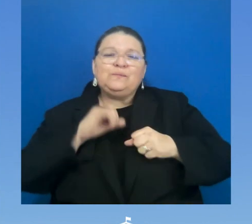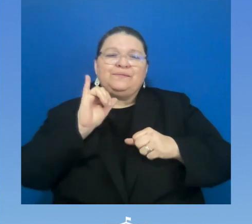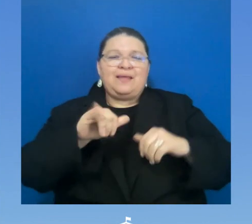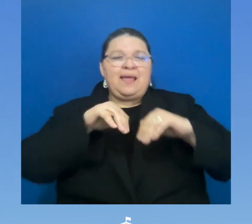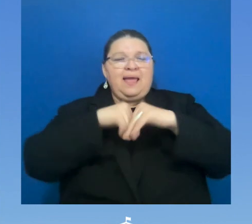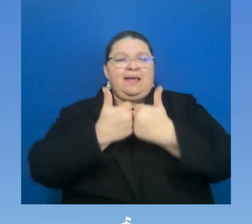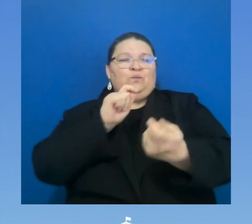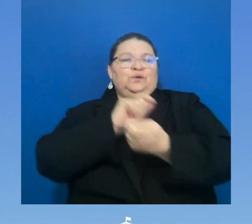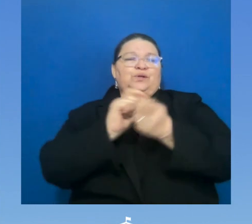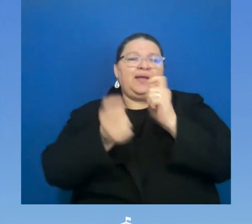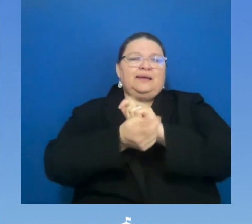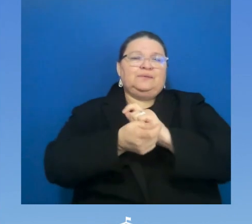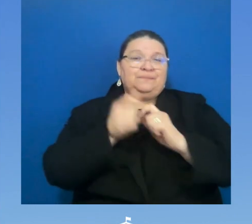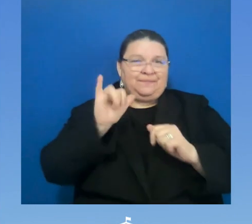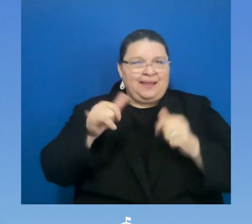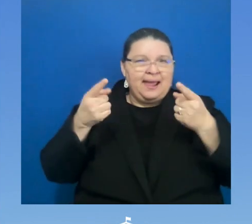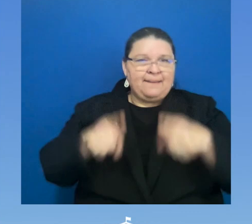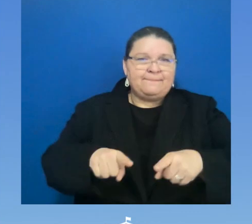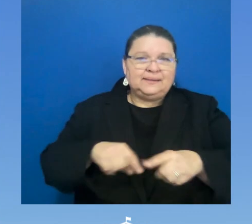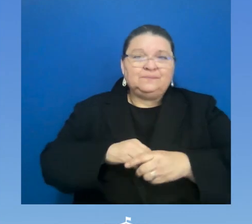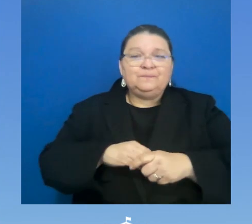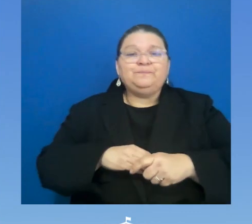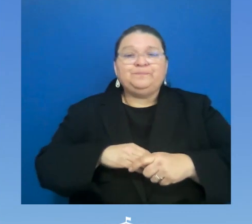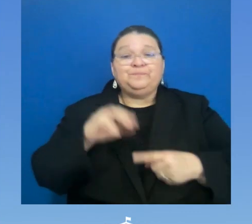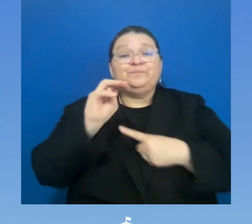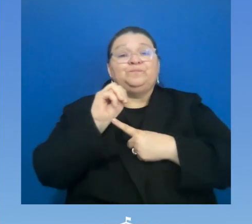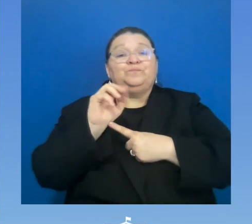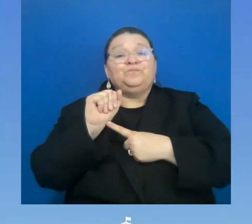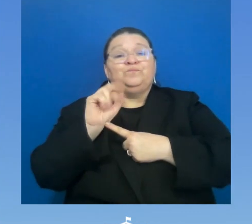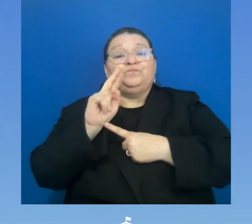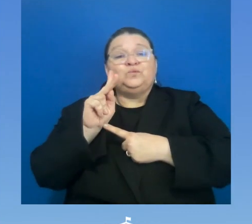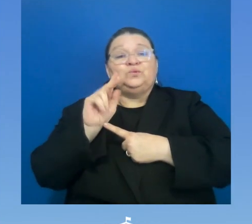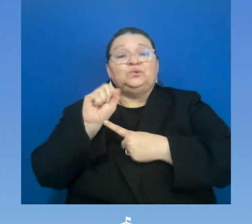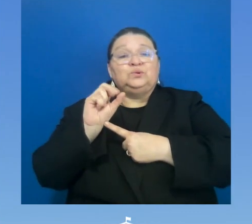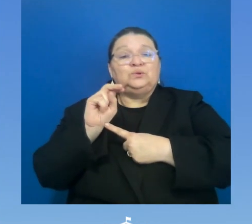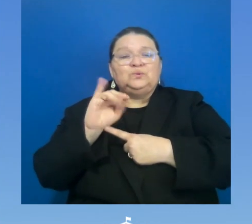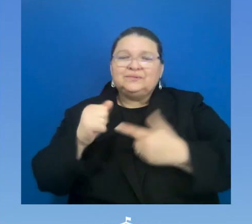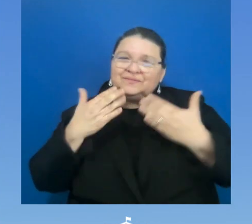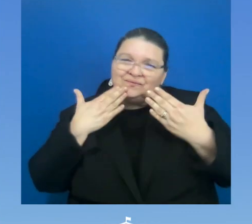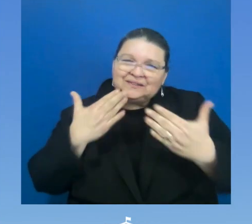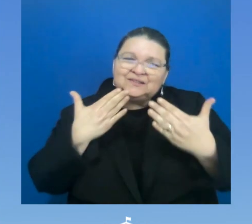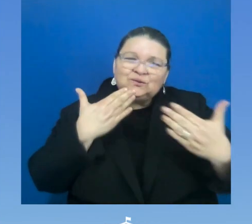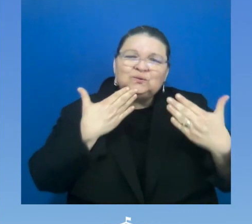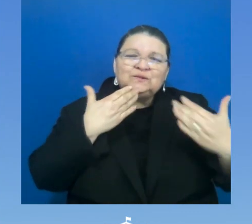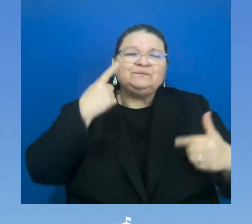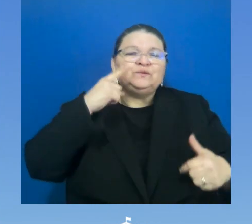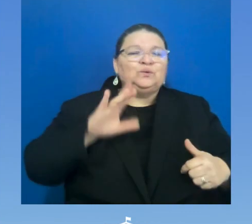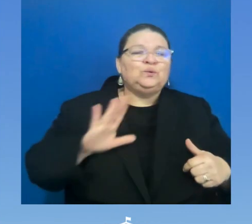I want to thank you, thank you for your leadership. Thank you for your partnership with this administration on issues large